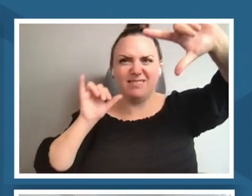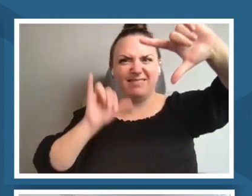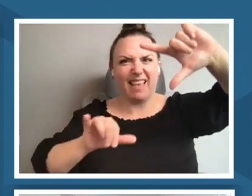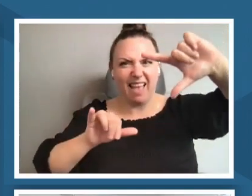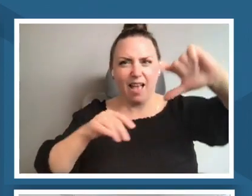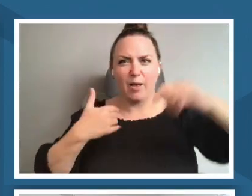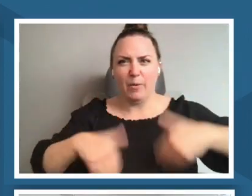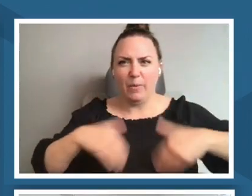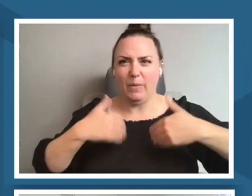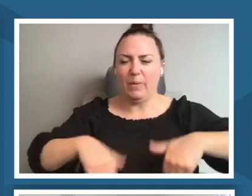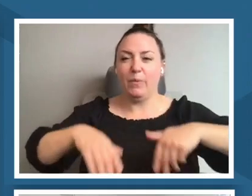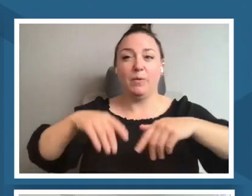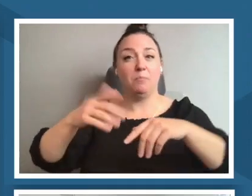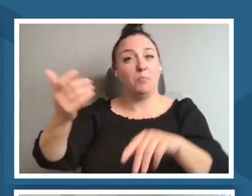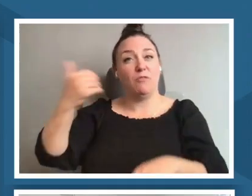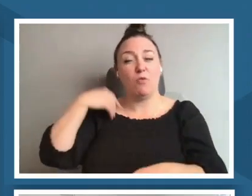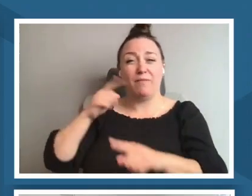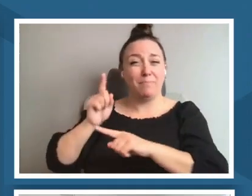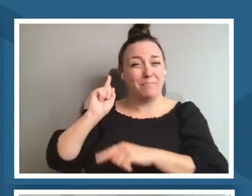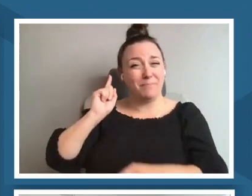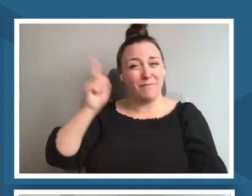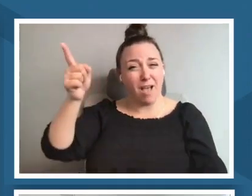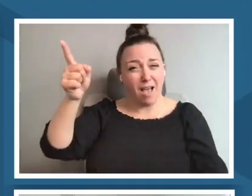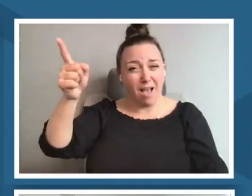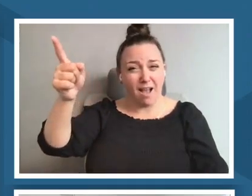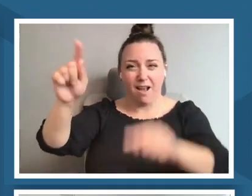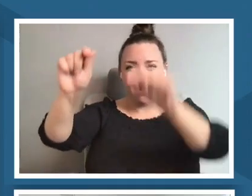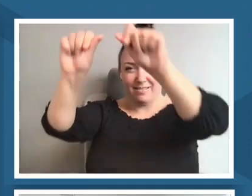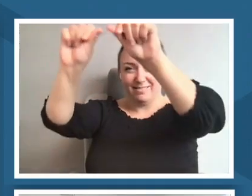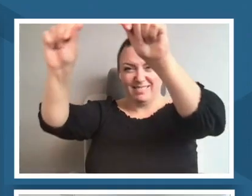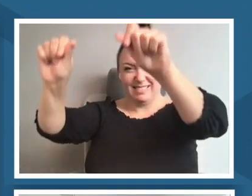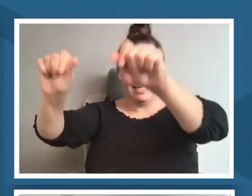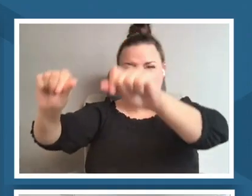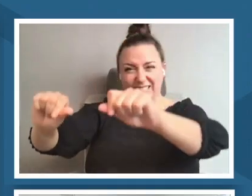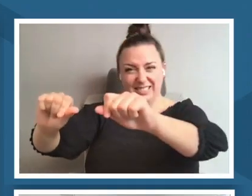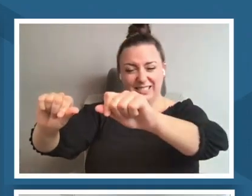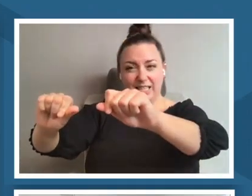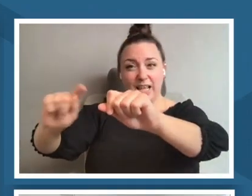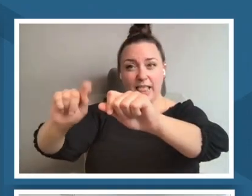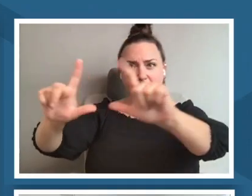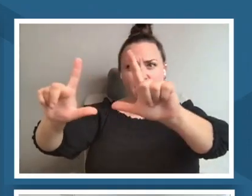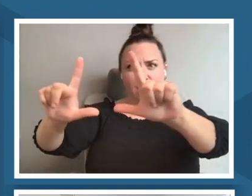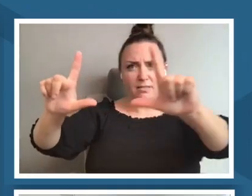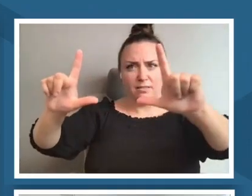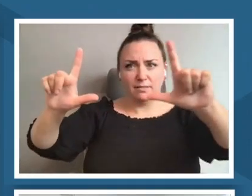like towering or menacing as someone was